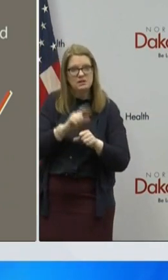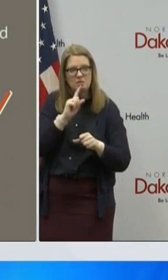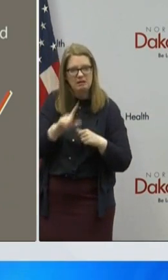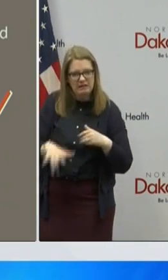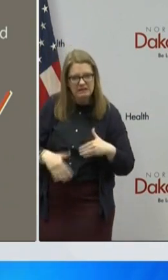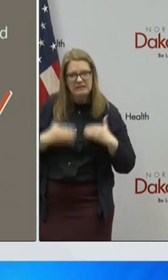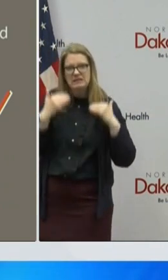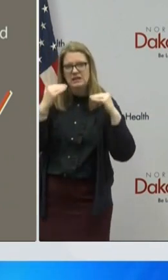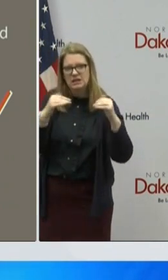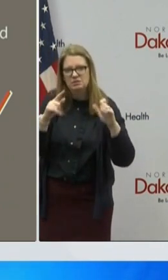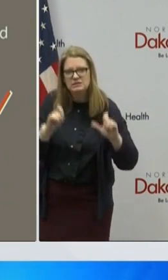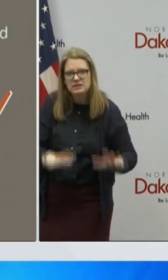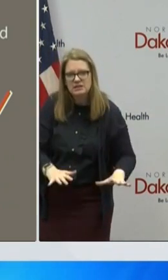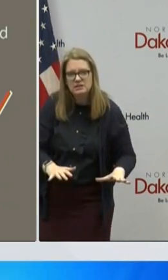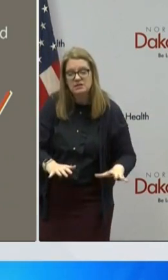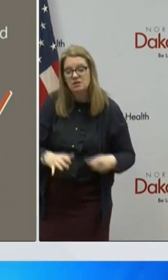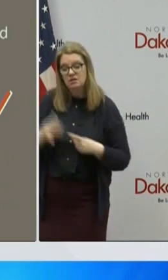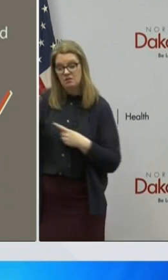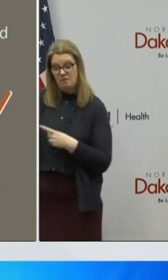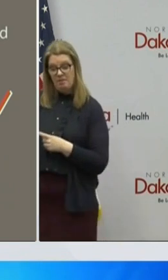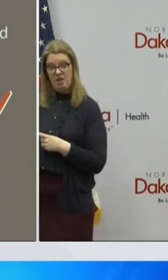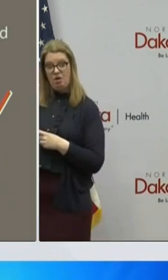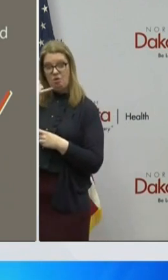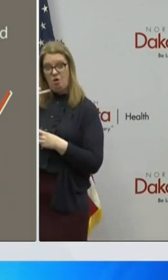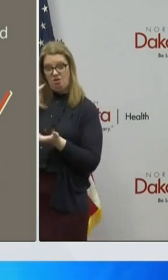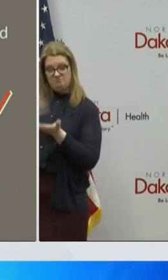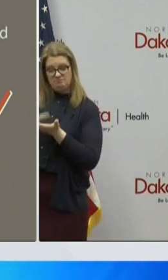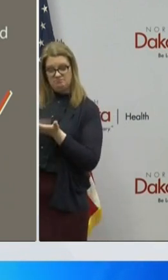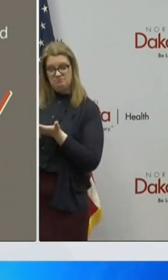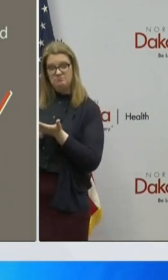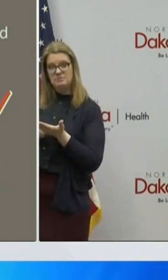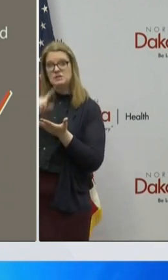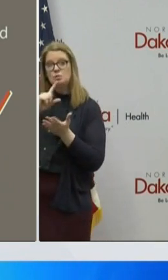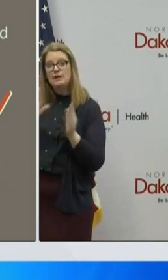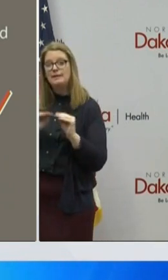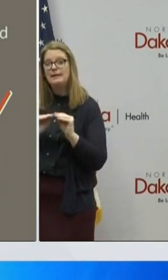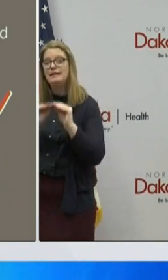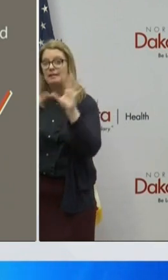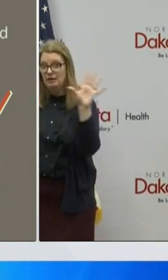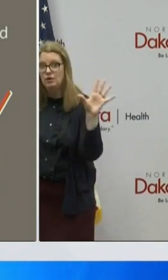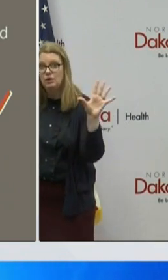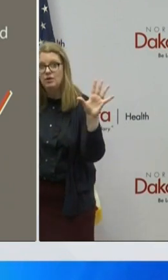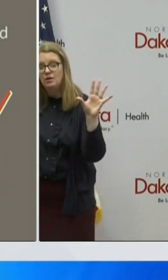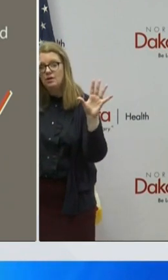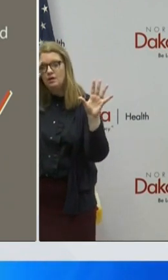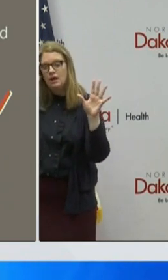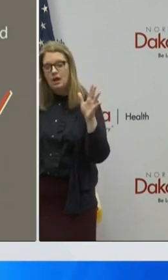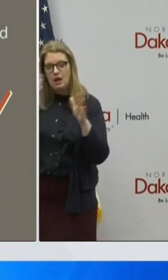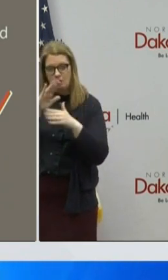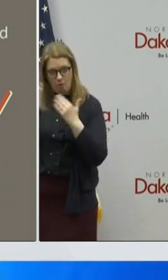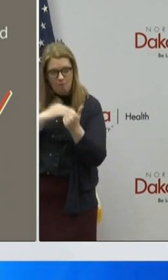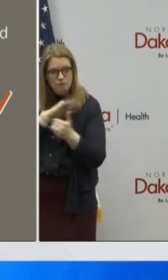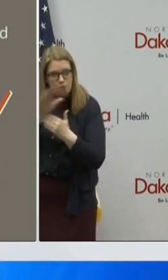STATES BE RAMPING UP THEIR TESTING, THAT WAS RIGHT IN LINE WITH ALL THE WORK WE'RE DOING HERE IN NORTH DAKOTA, BUT I